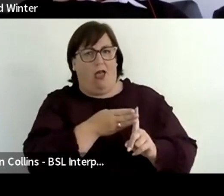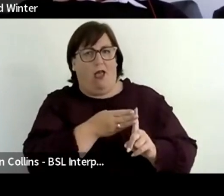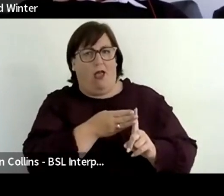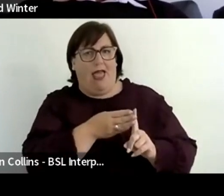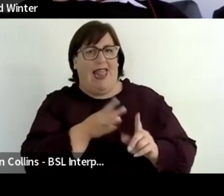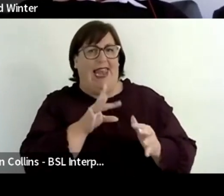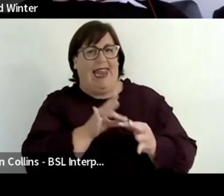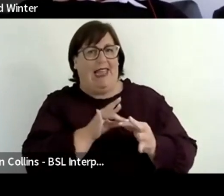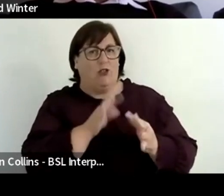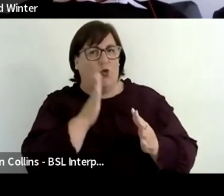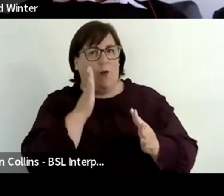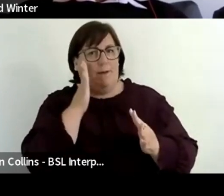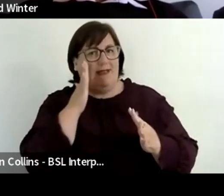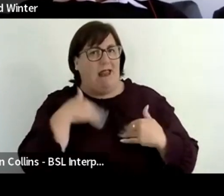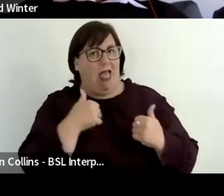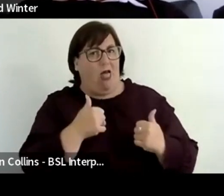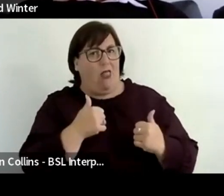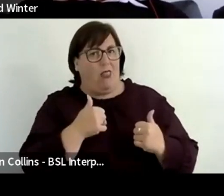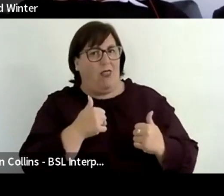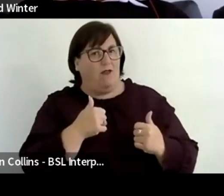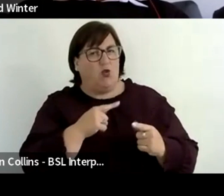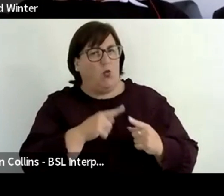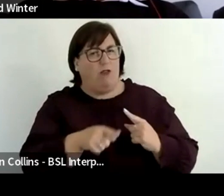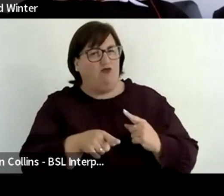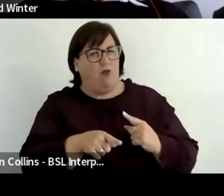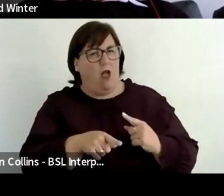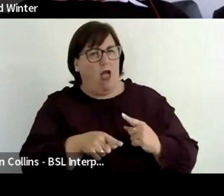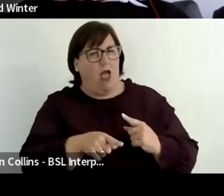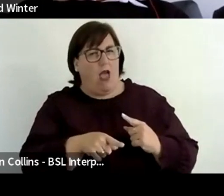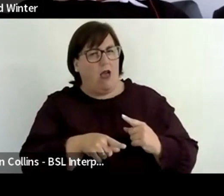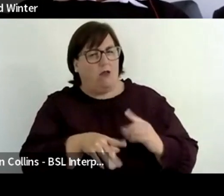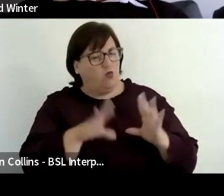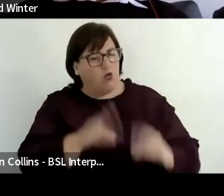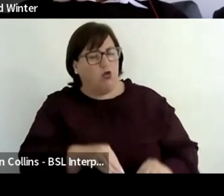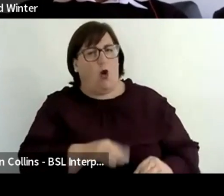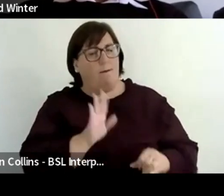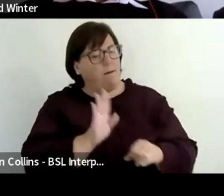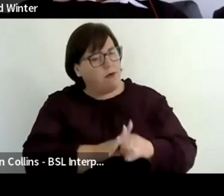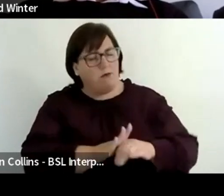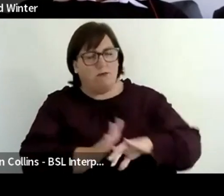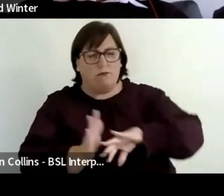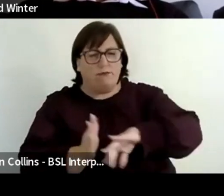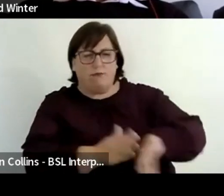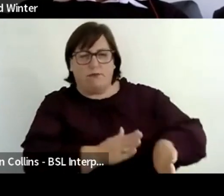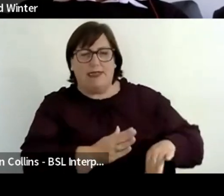attack that stigma by making those opportunities and support widely available.